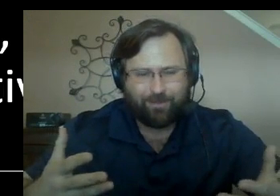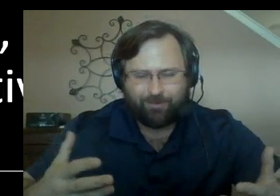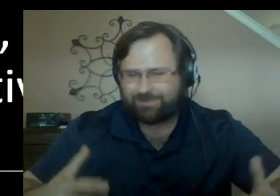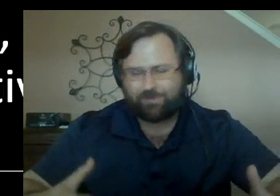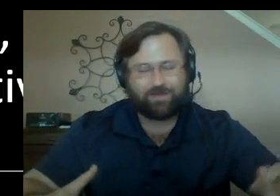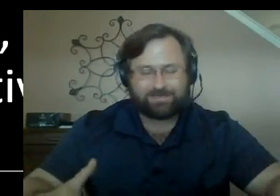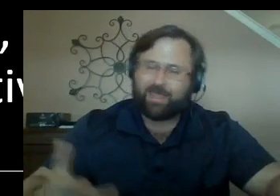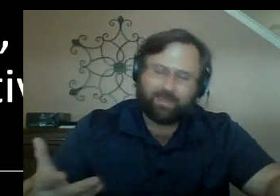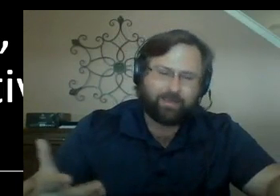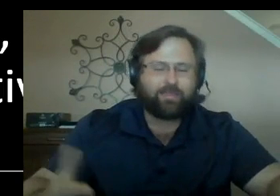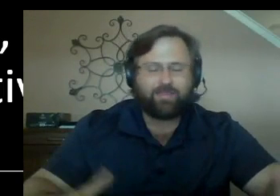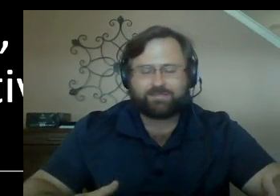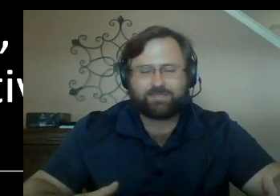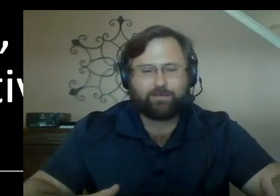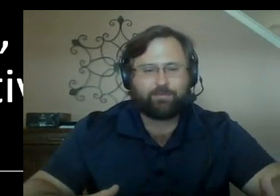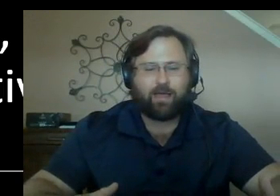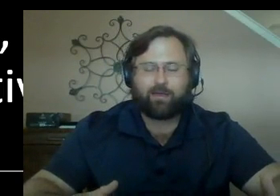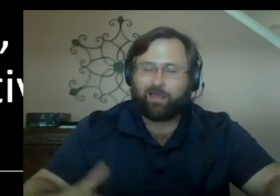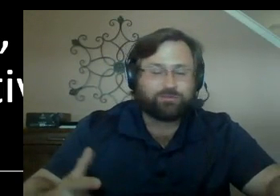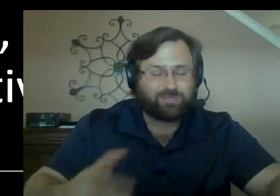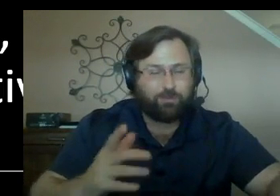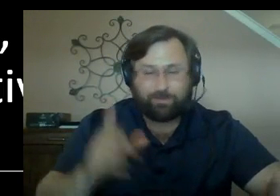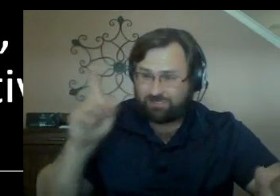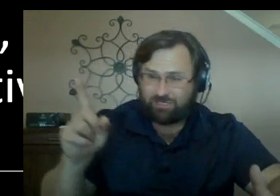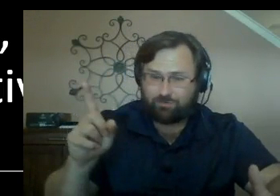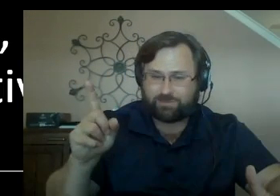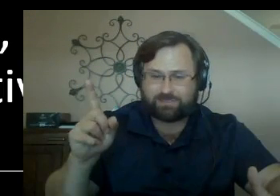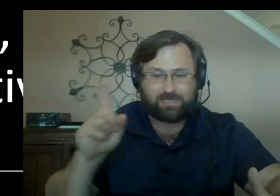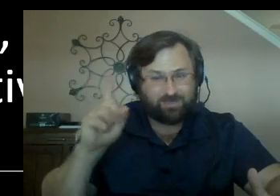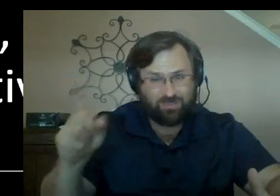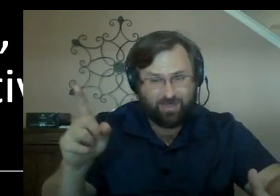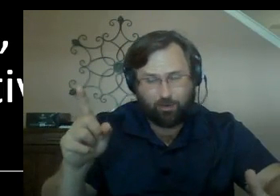right so if i say that i use the preposition which we discussed there